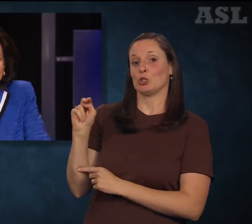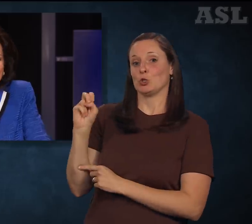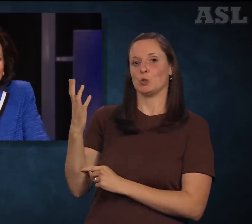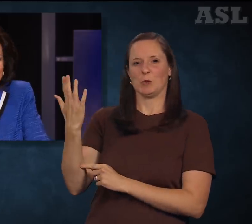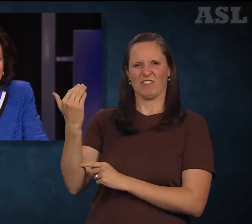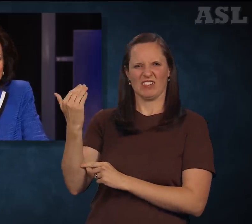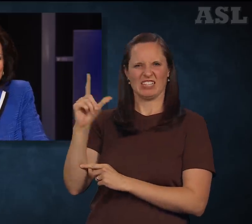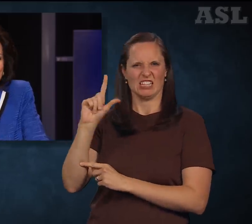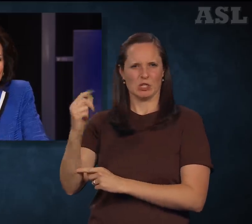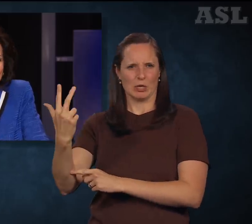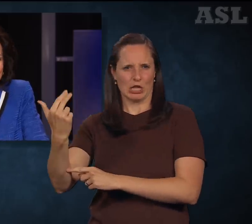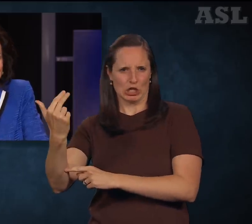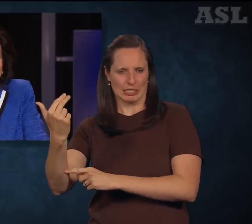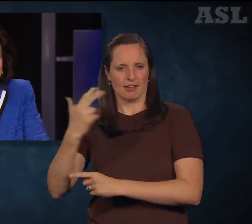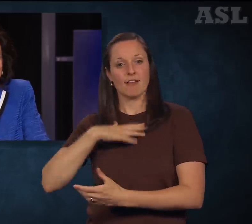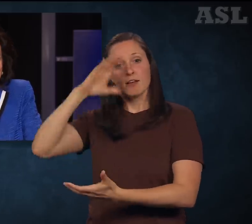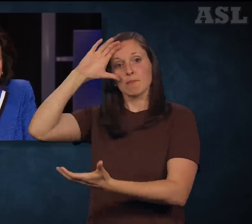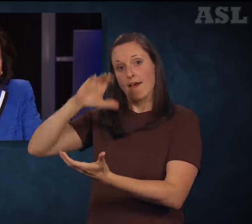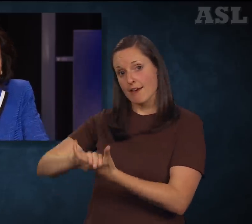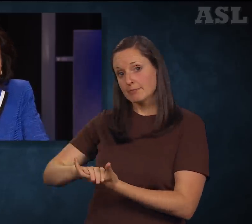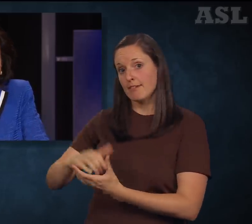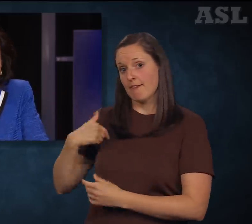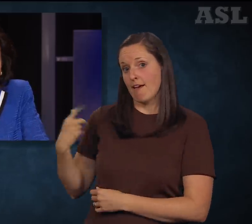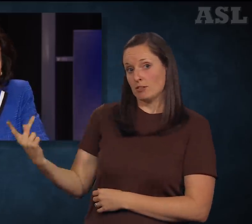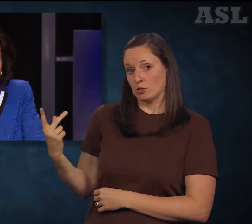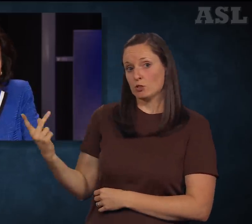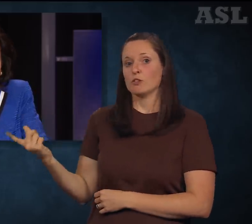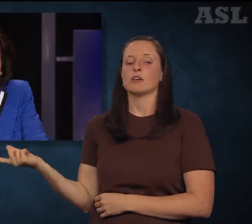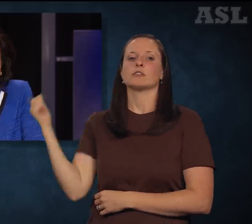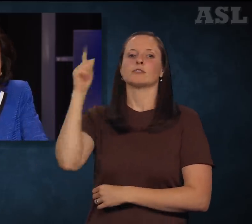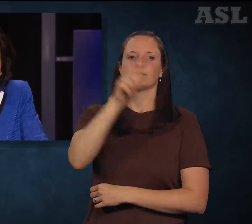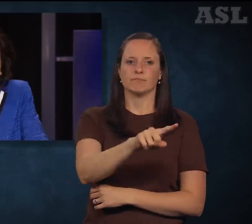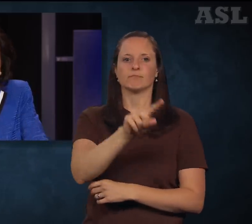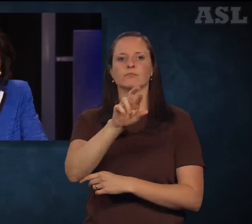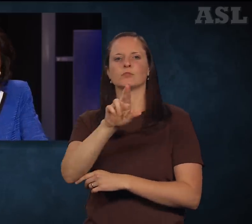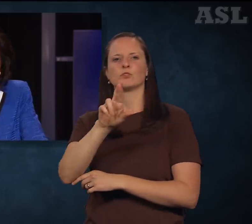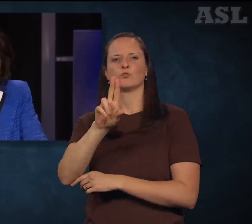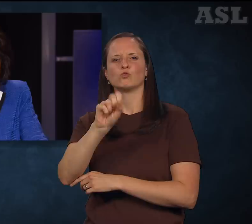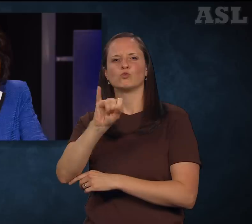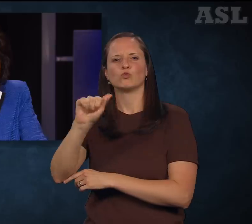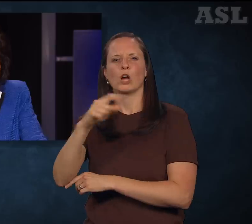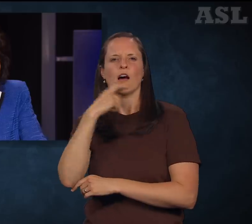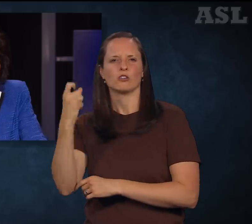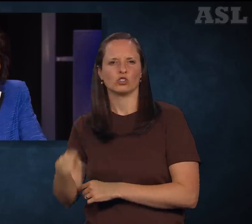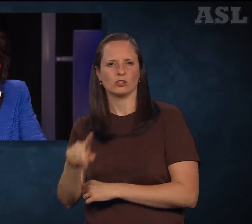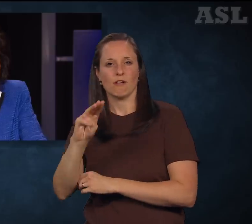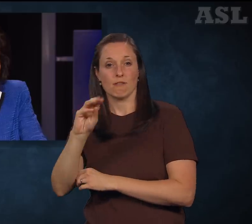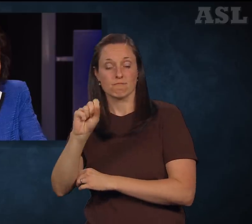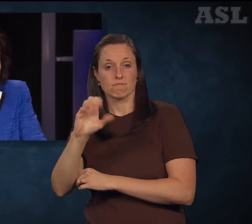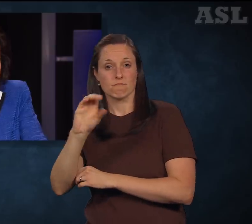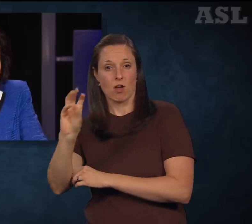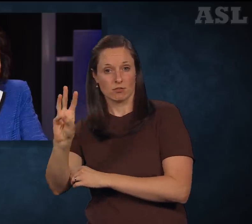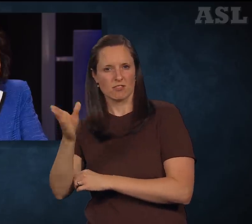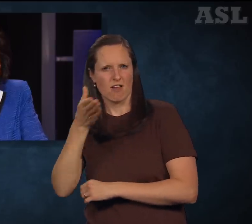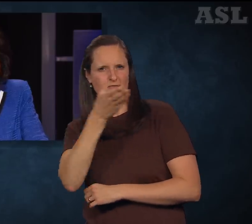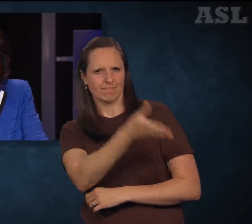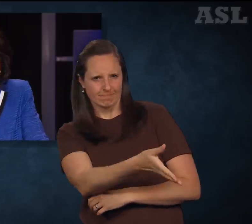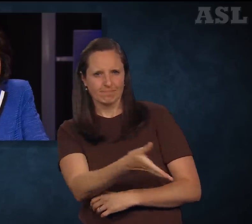FOR ME BECAUSE OF WHAT I